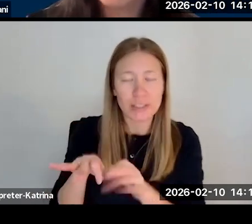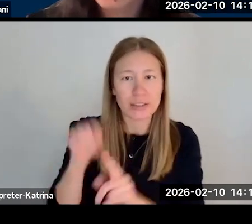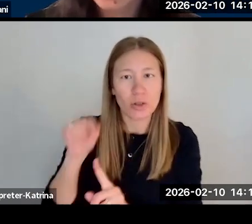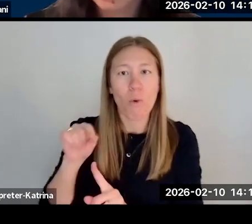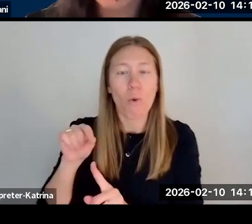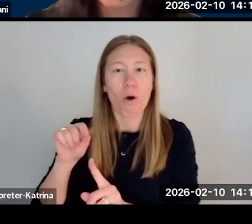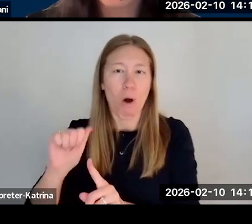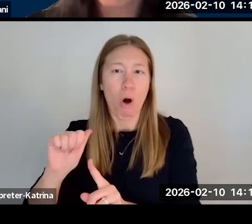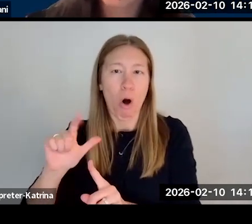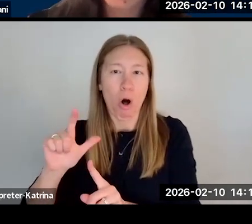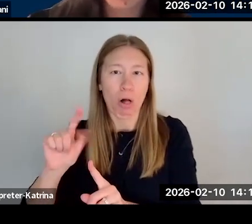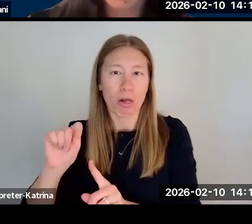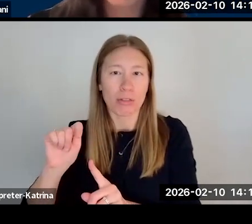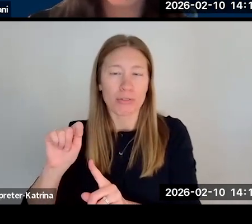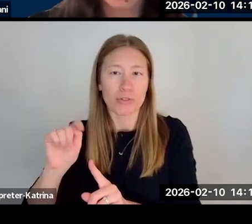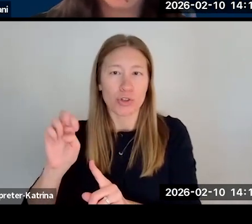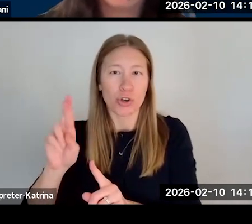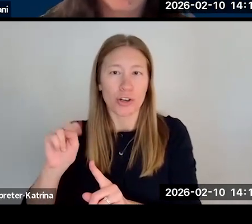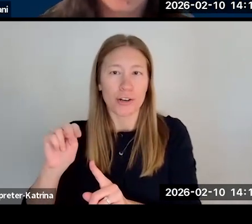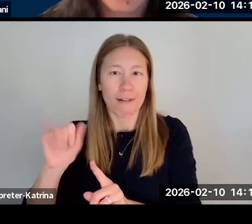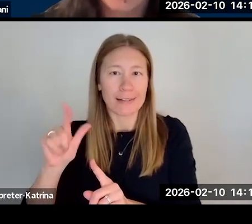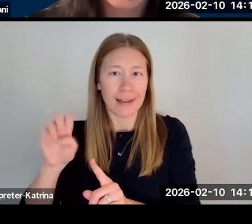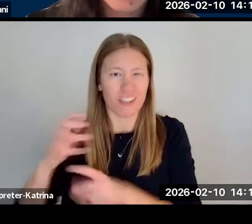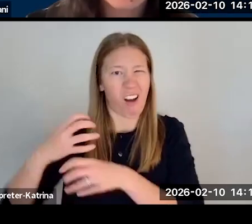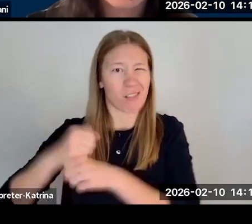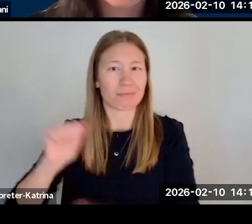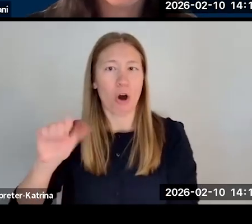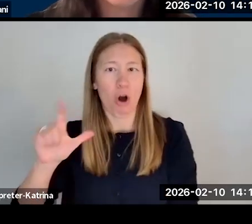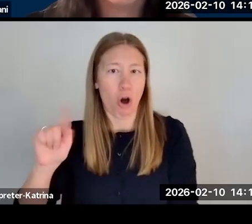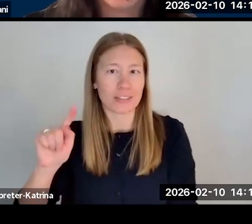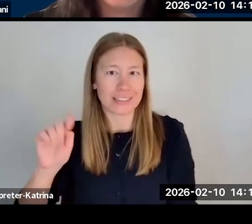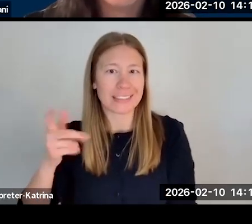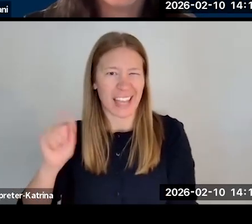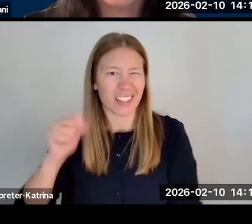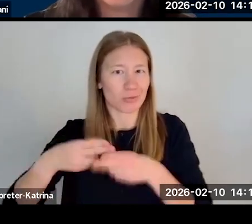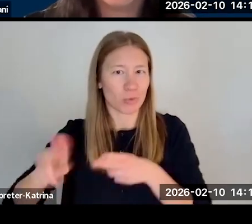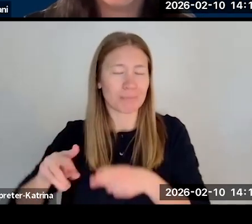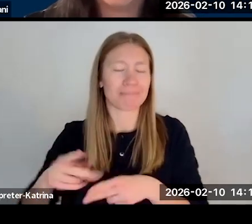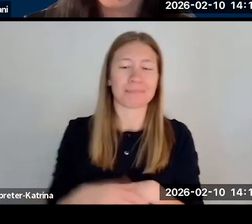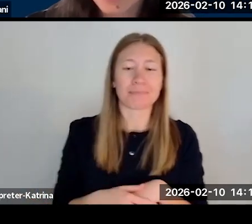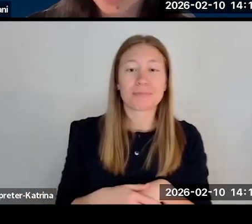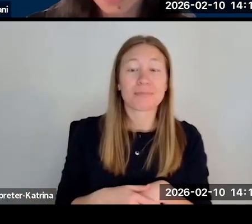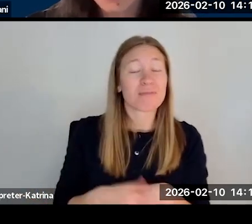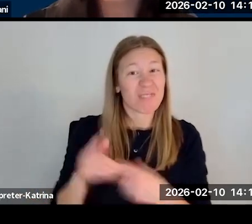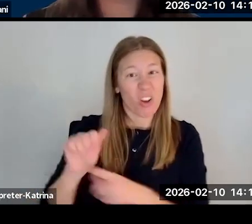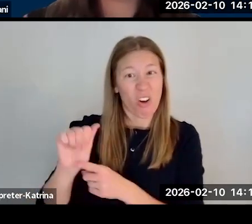We usually call this alt text for short alt text is a way for people who are not sighted